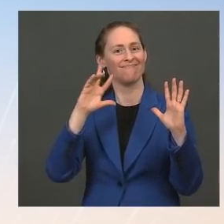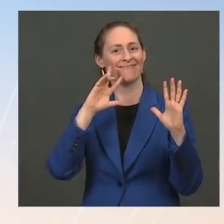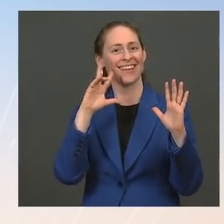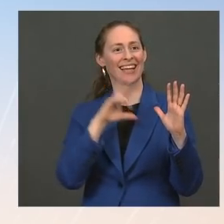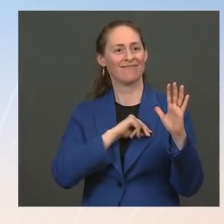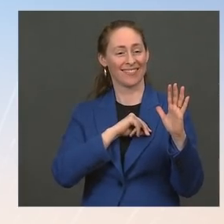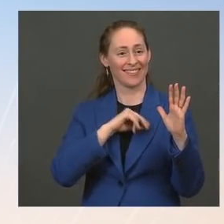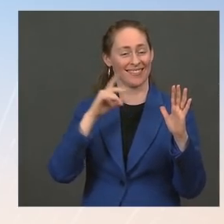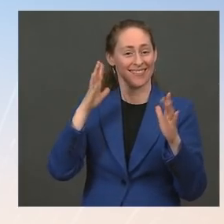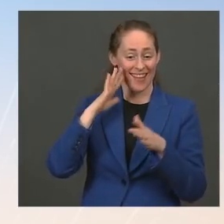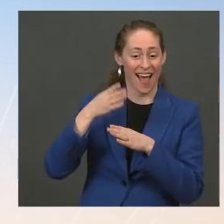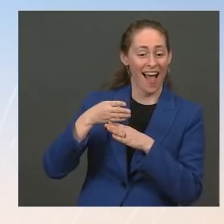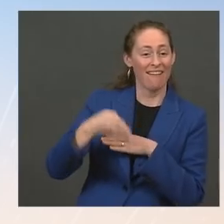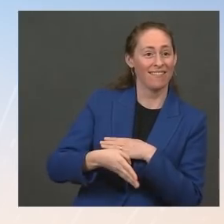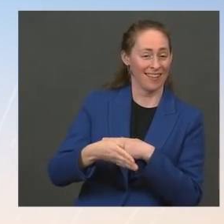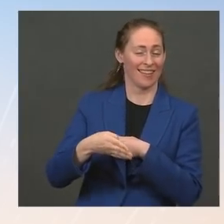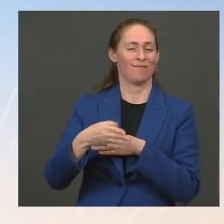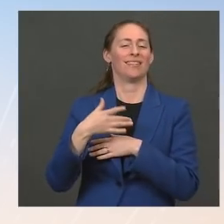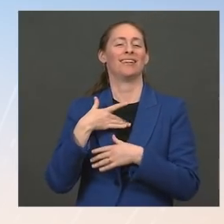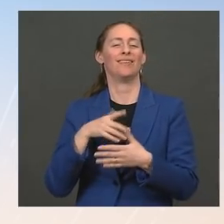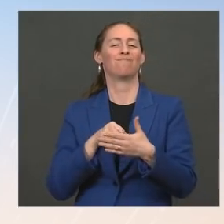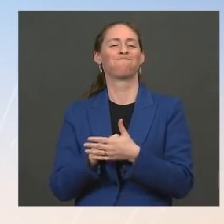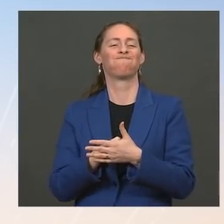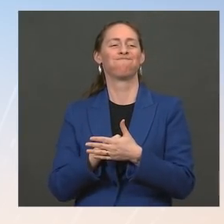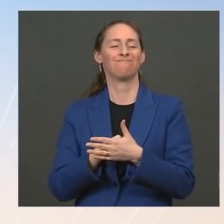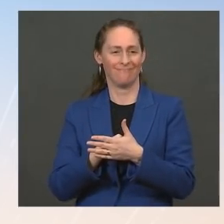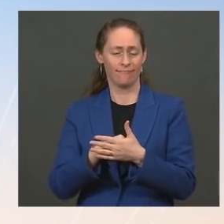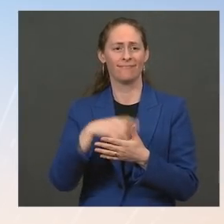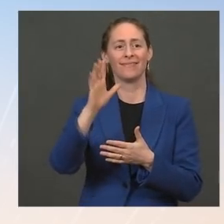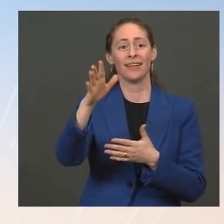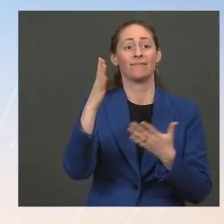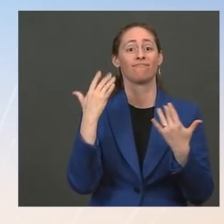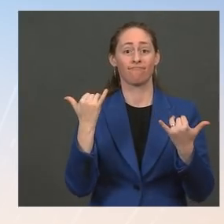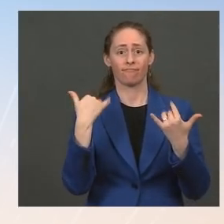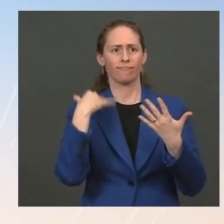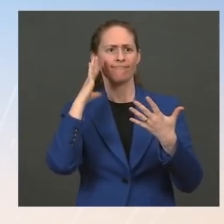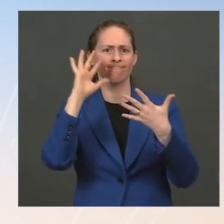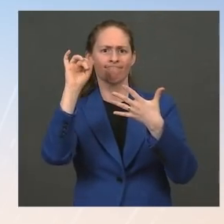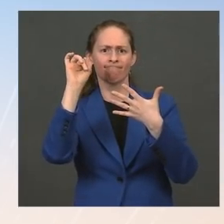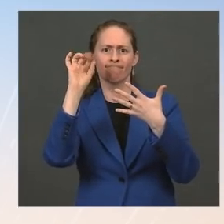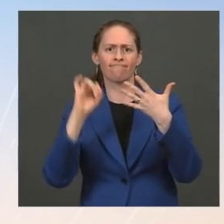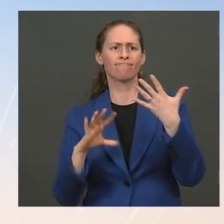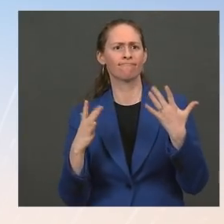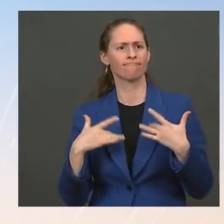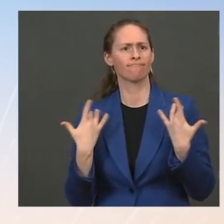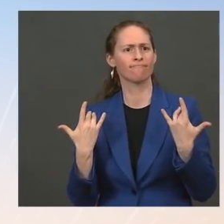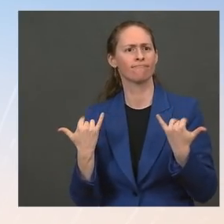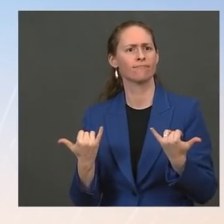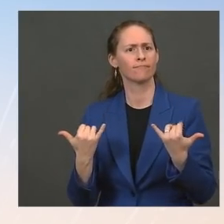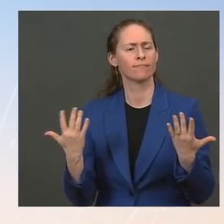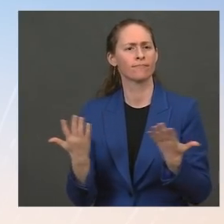Okay, a couple of items for all of you at the top. As you all know, today is Cyber Monday -- one of the biggest shopping days of the year.